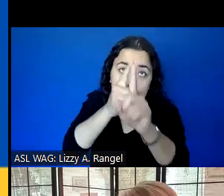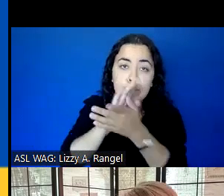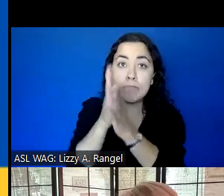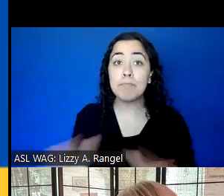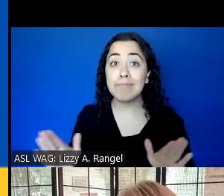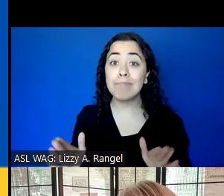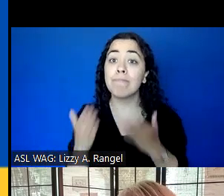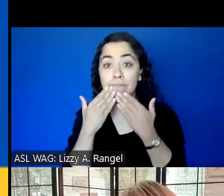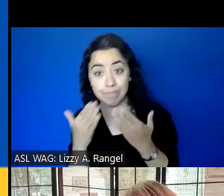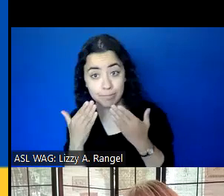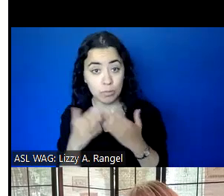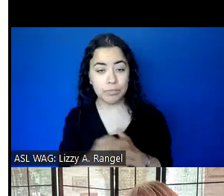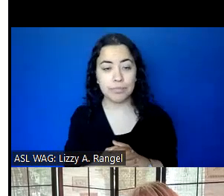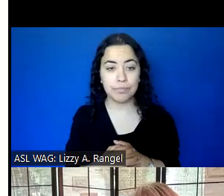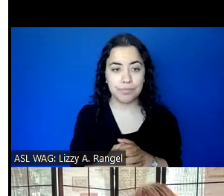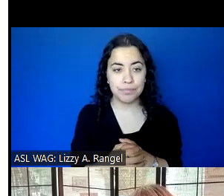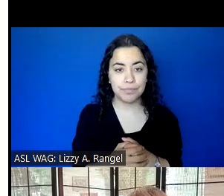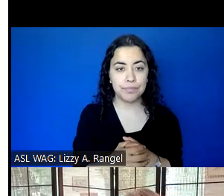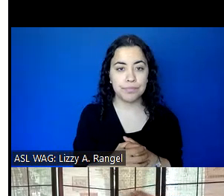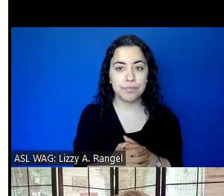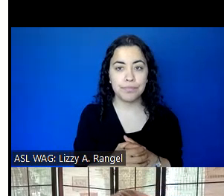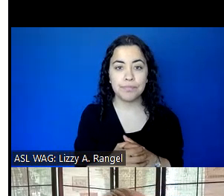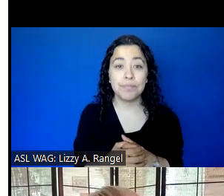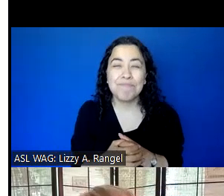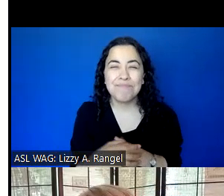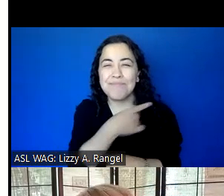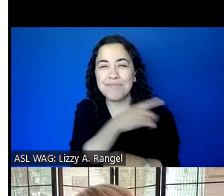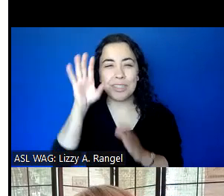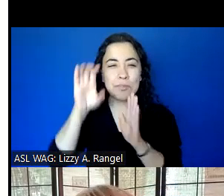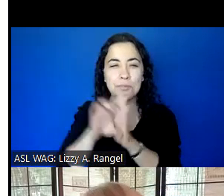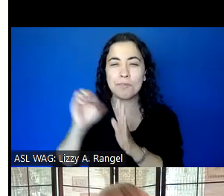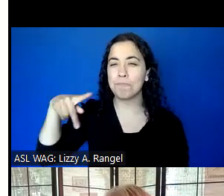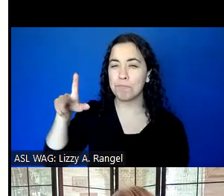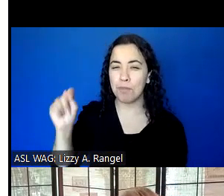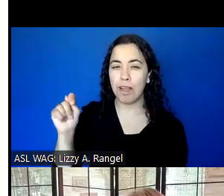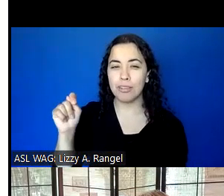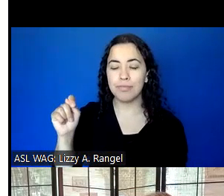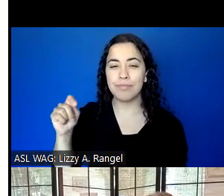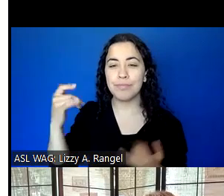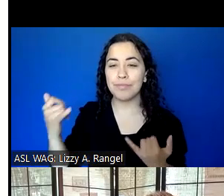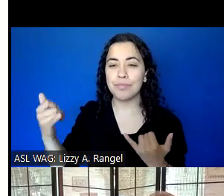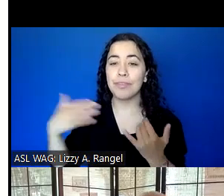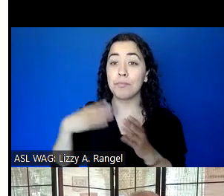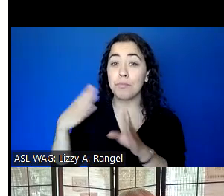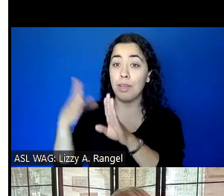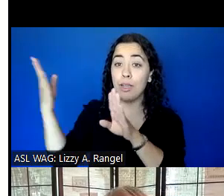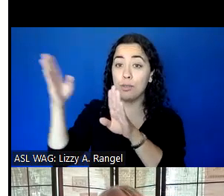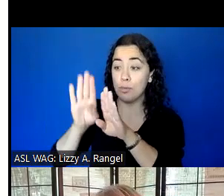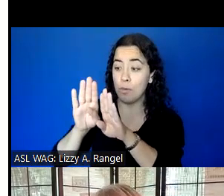the light for those who live in the Ukraine and whose lives are in danger and disrupted by fear